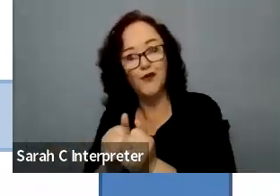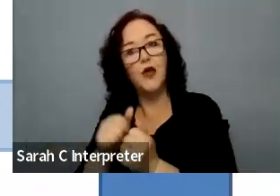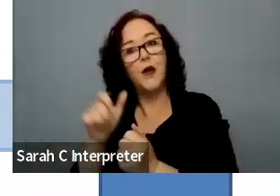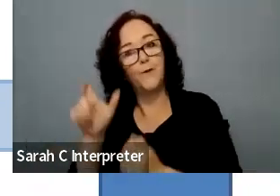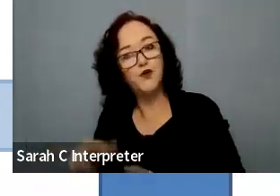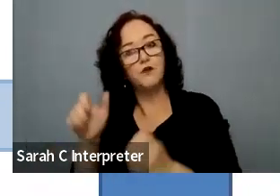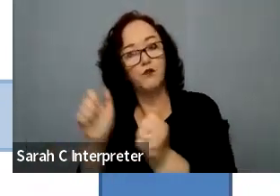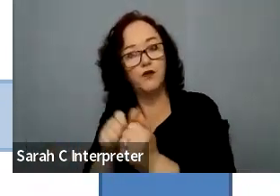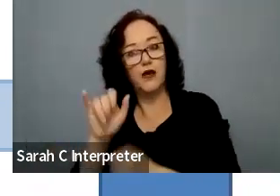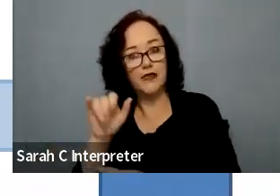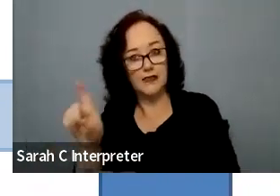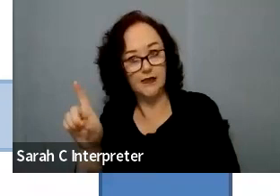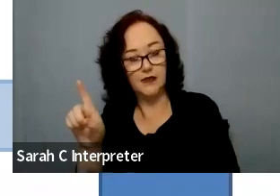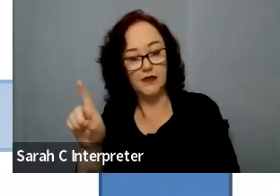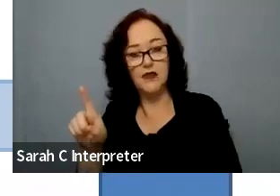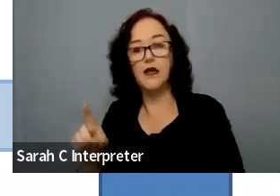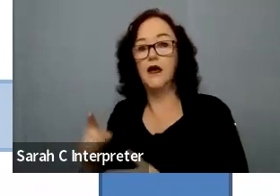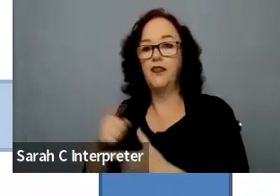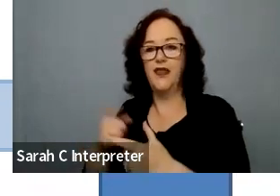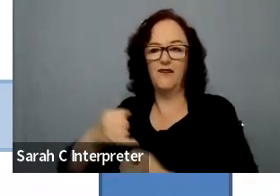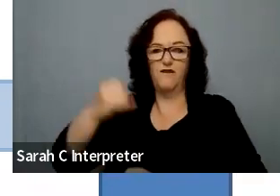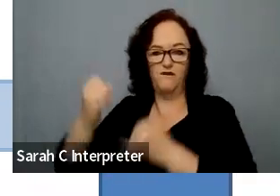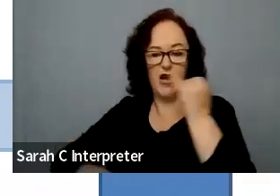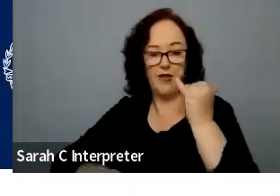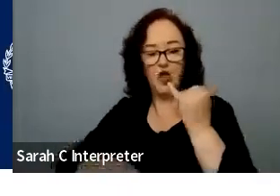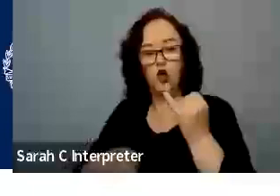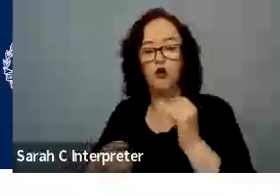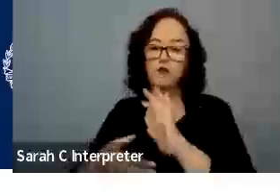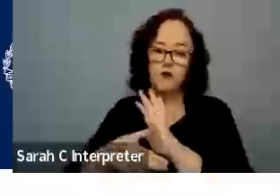debriefing and wrap-up. Which again I'm going to go through each of these in some detail.